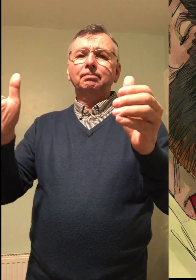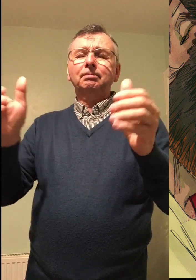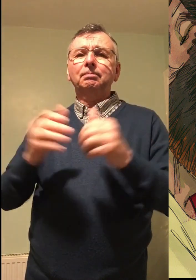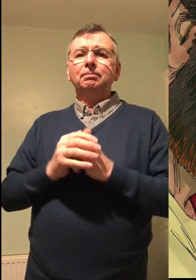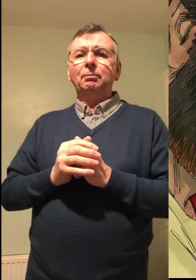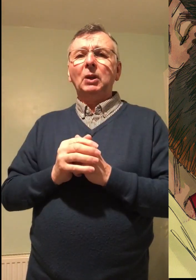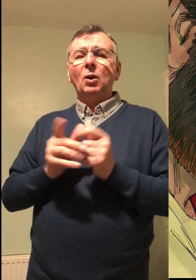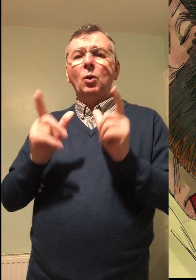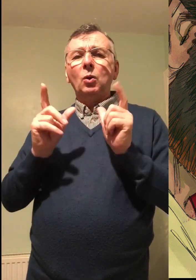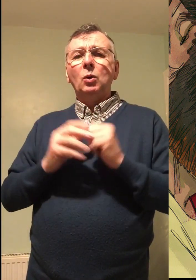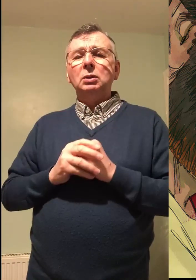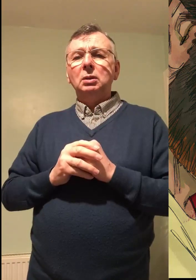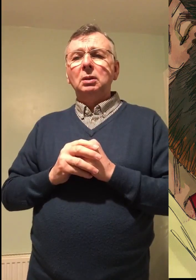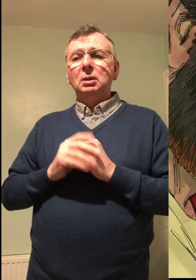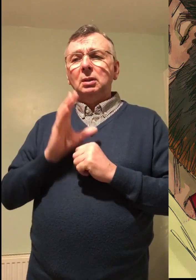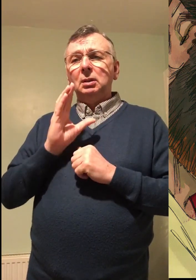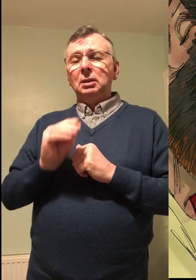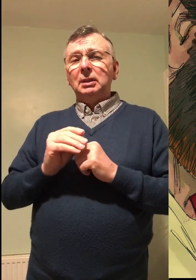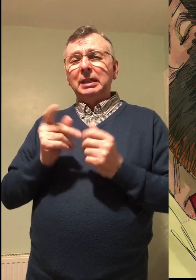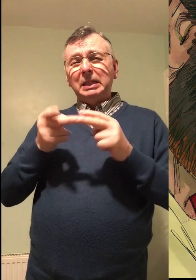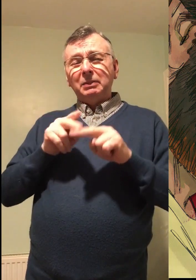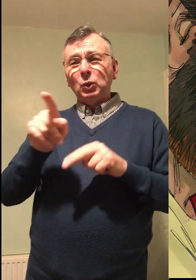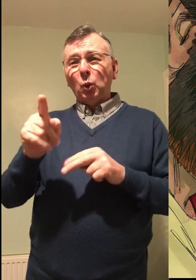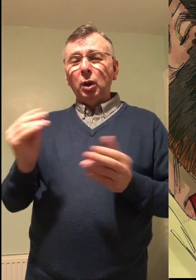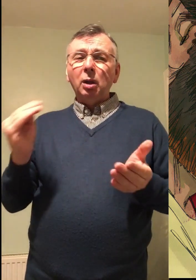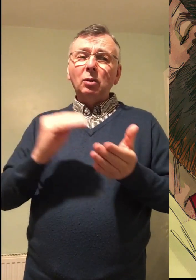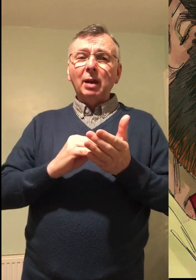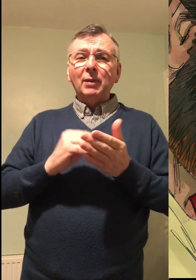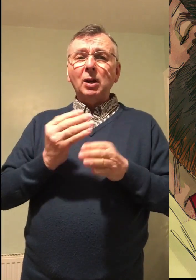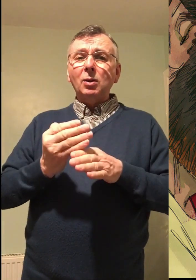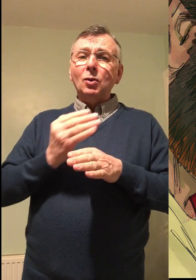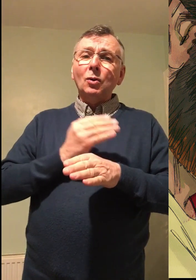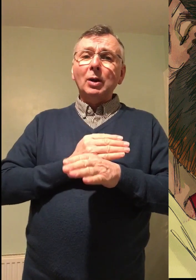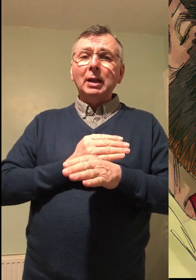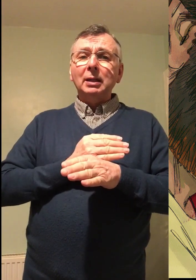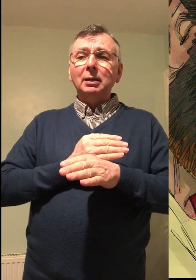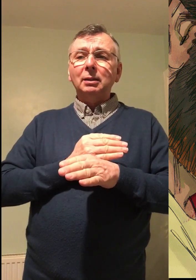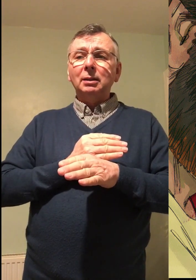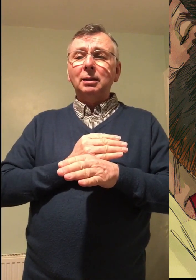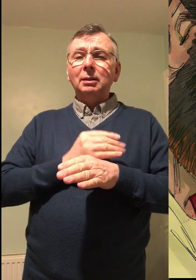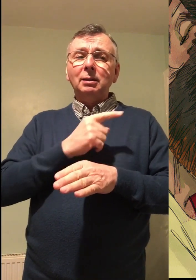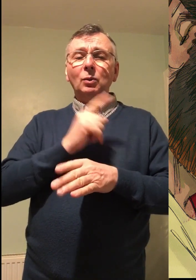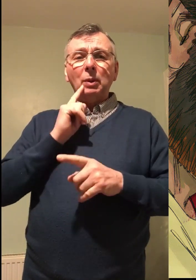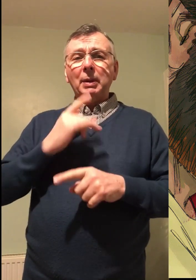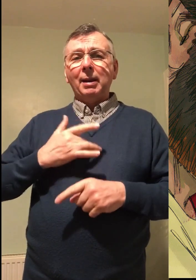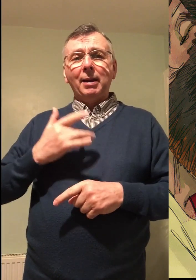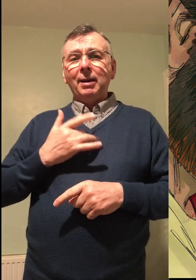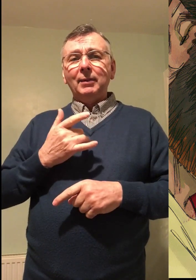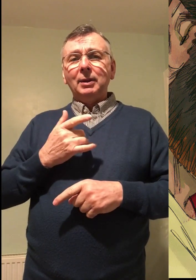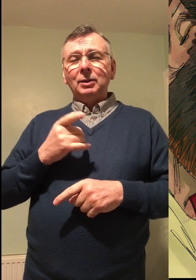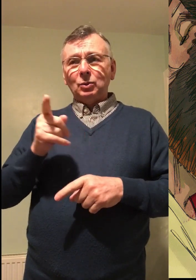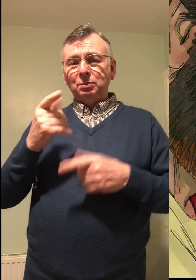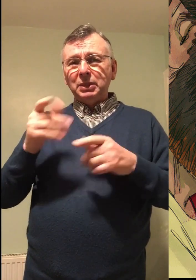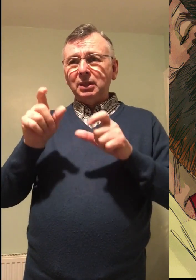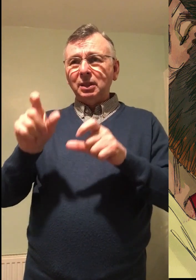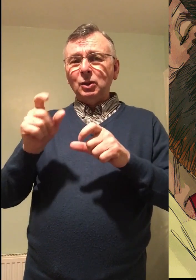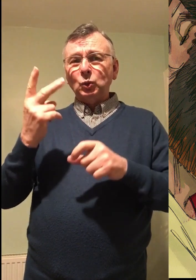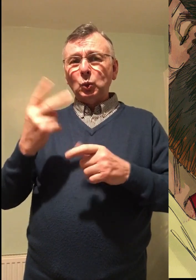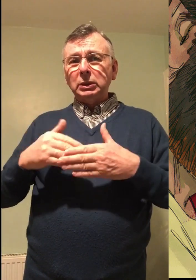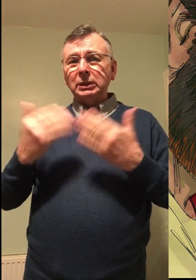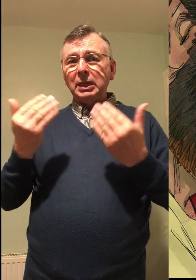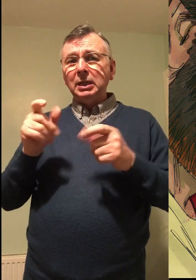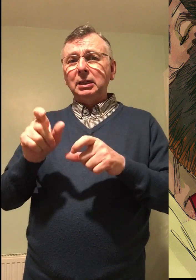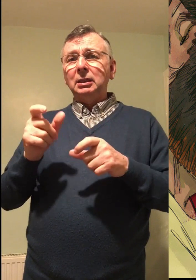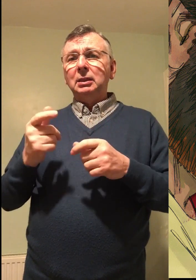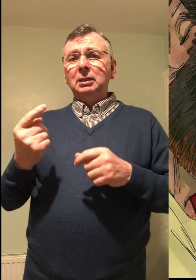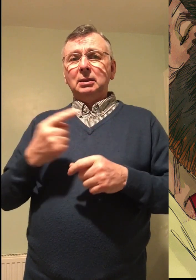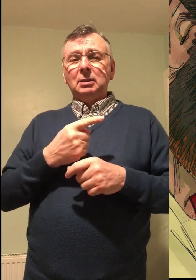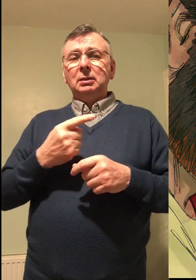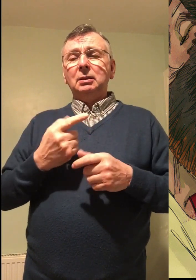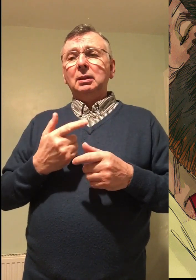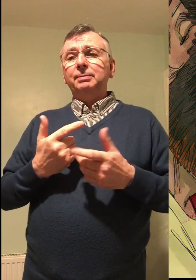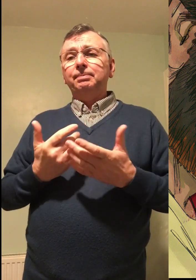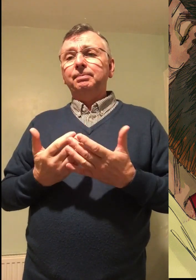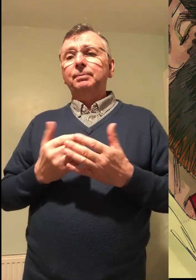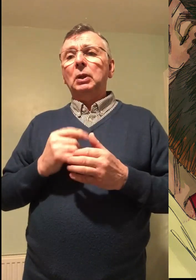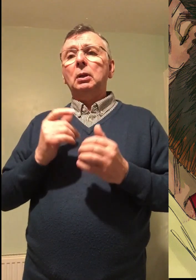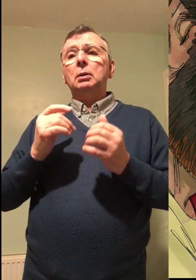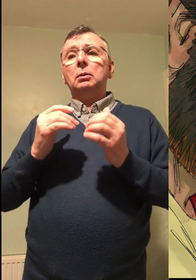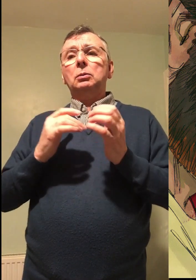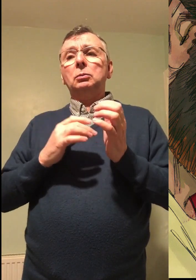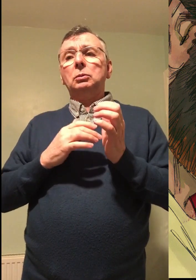“Lord,” Martha said to Jesus, “if you had been here, my brother would not have died.